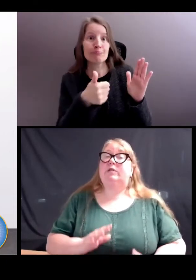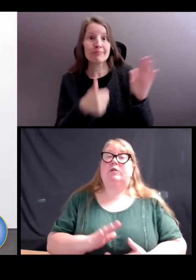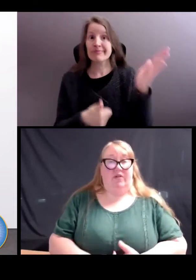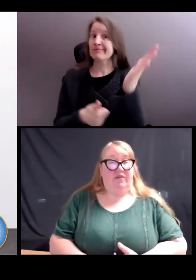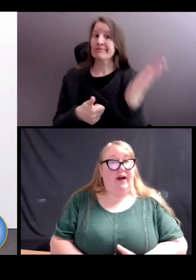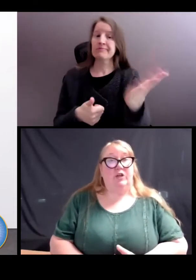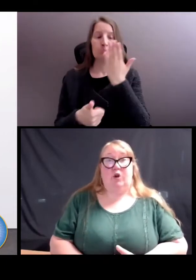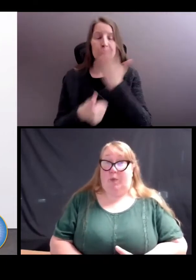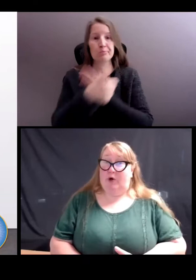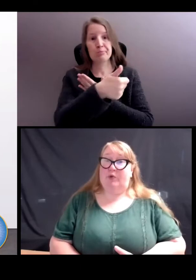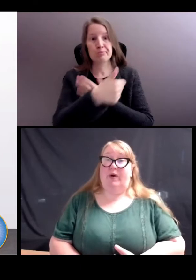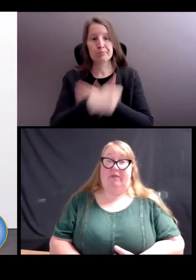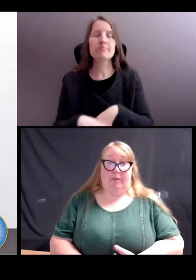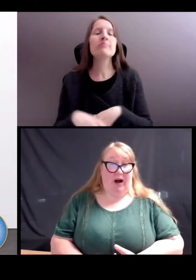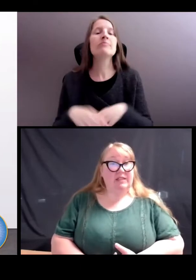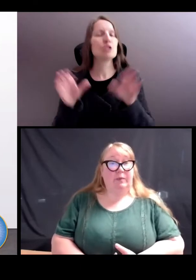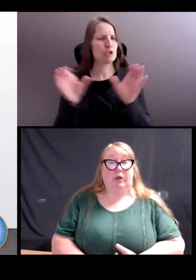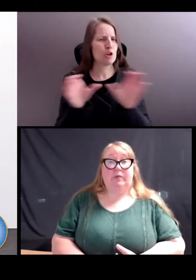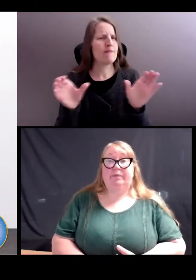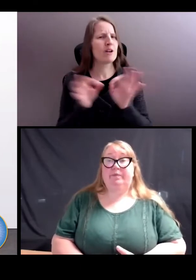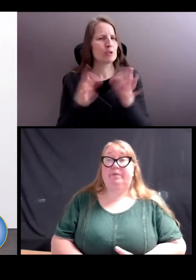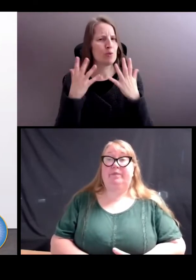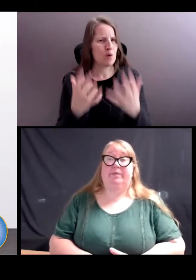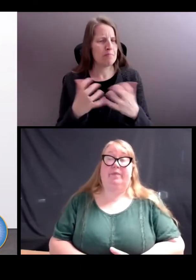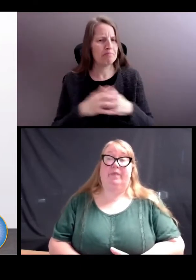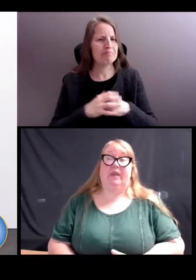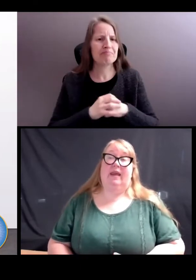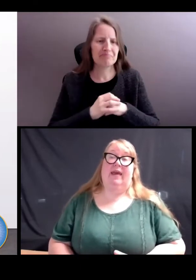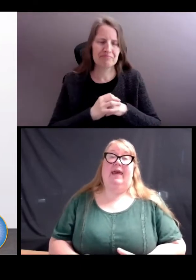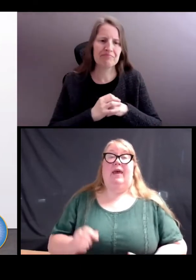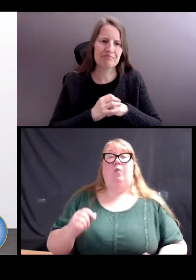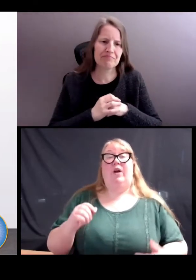use certified certificate interpreters whenever possible